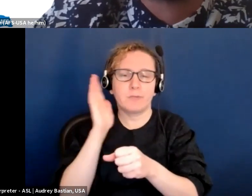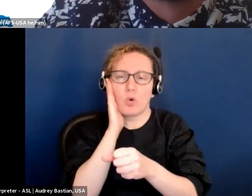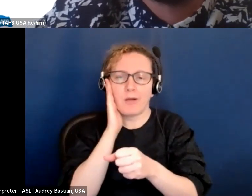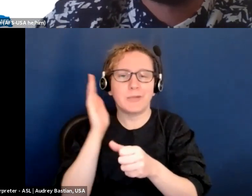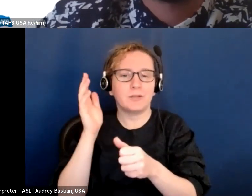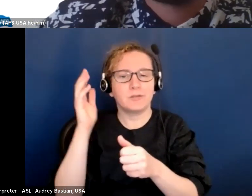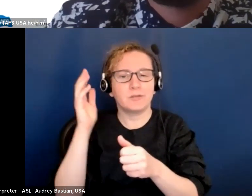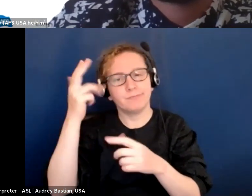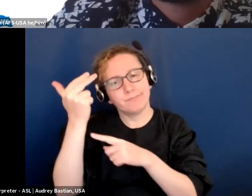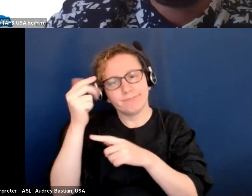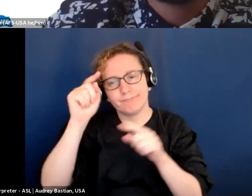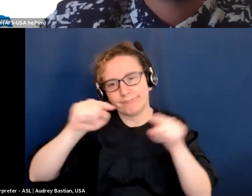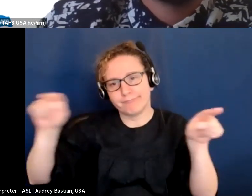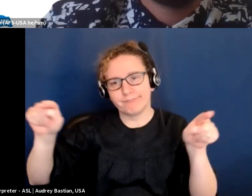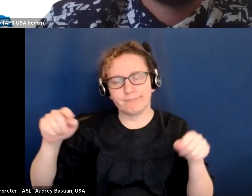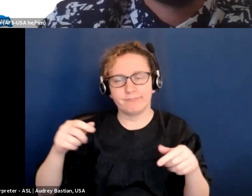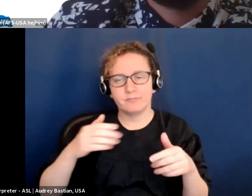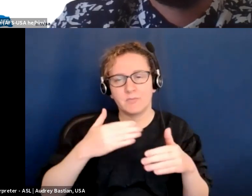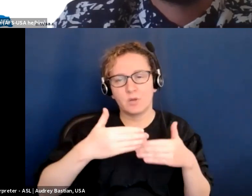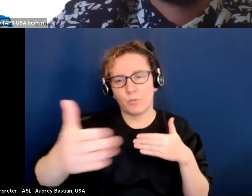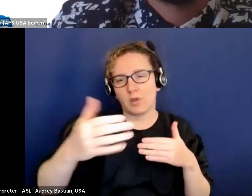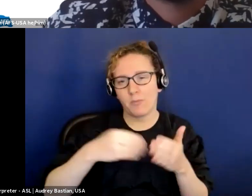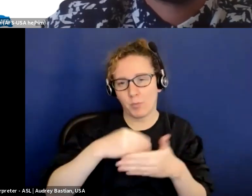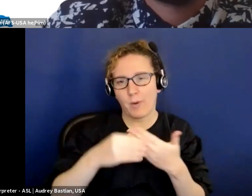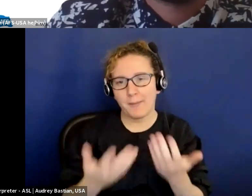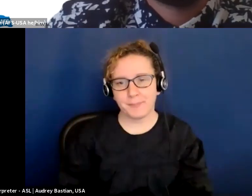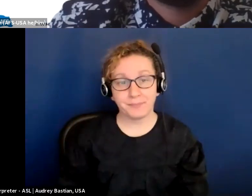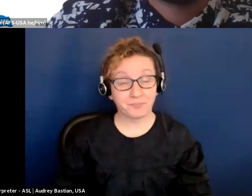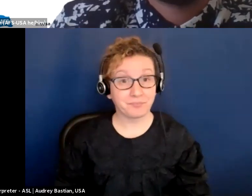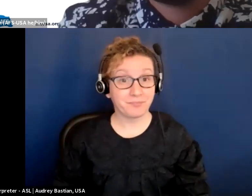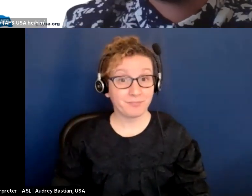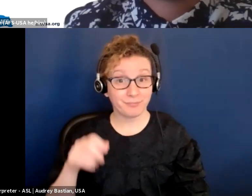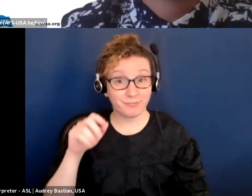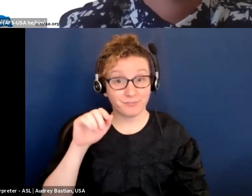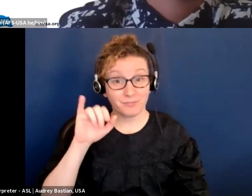the program. >> JUSTIN HARFORD: Great. Thank you, Justin.